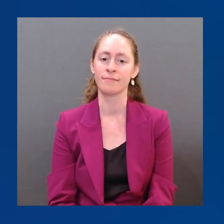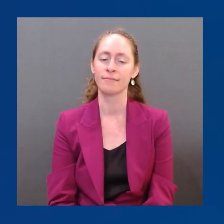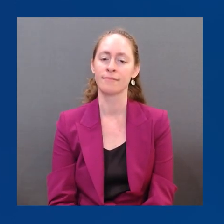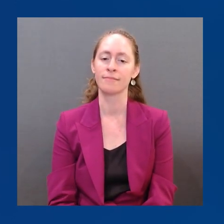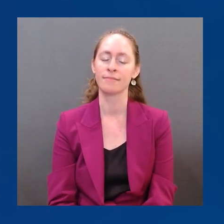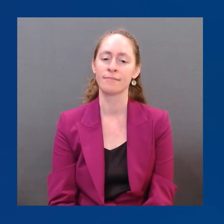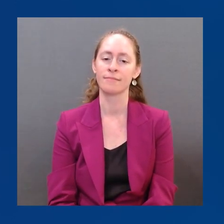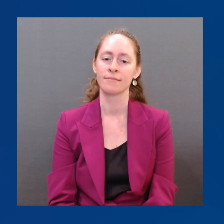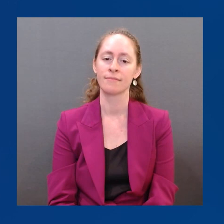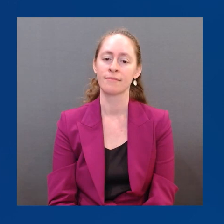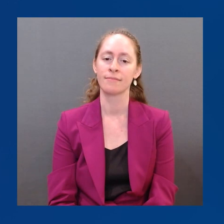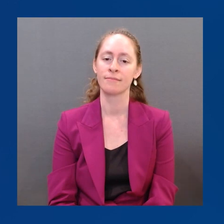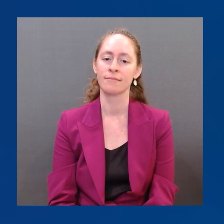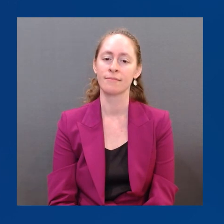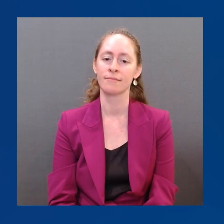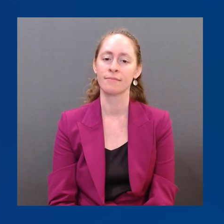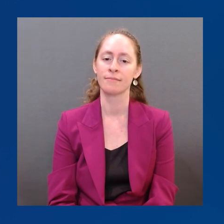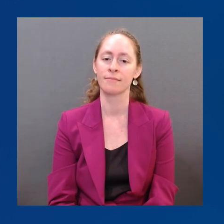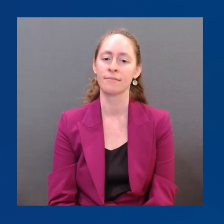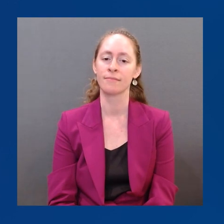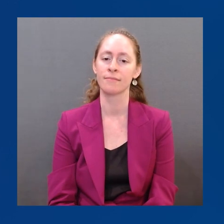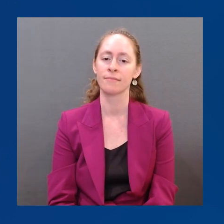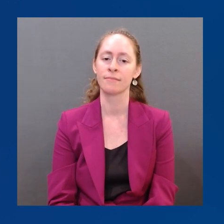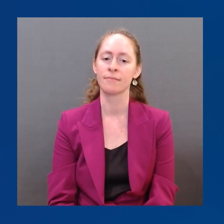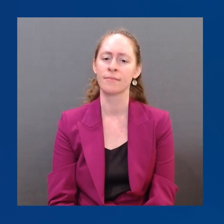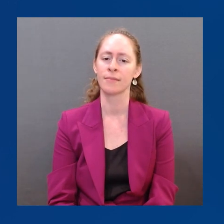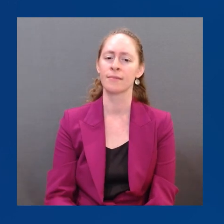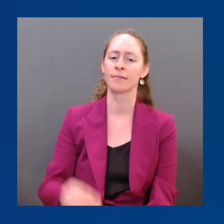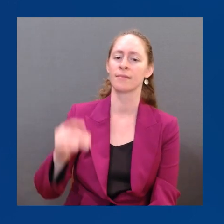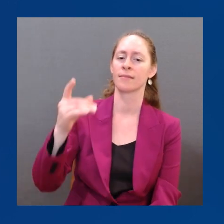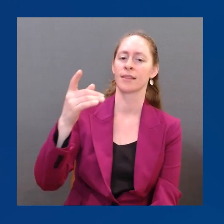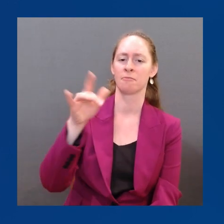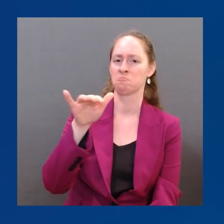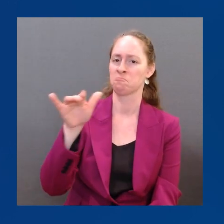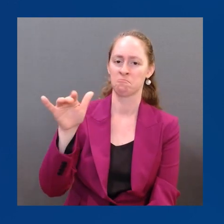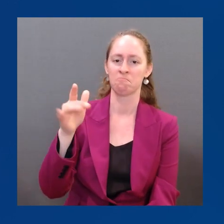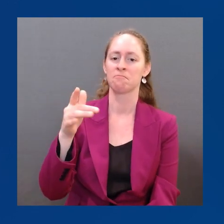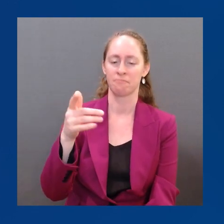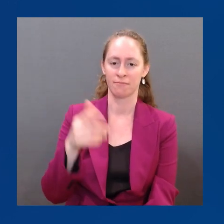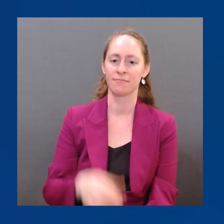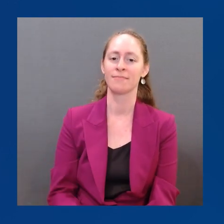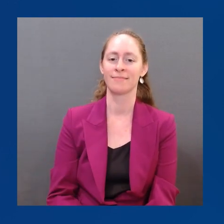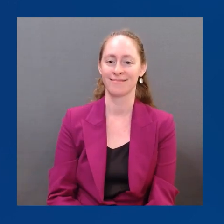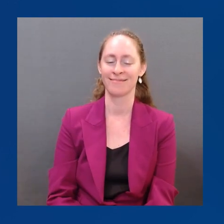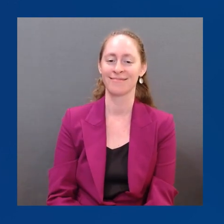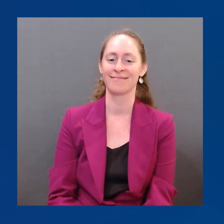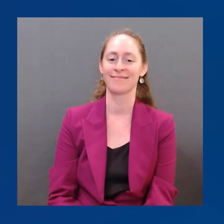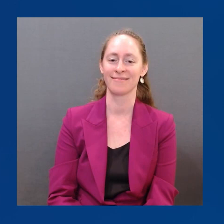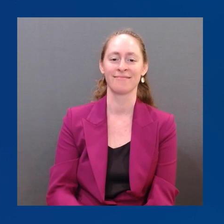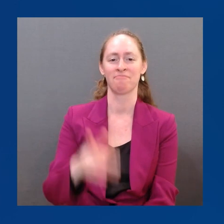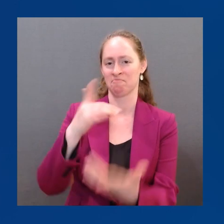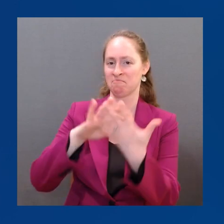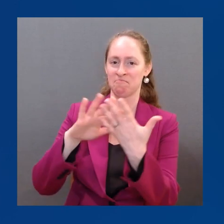the way to think about this is it takes about three months to manufacture these things. Right? And if we want to be ready for the fall,